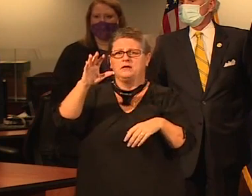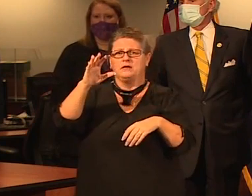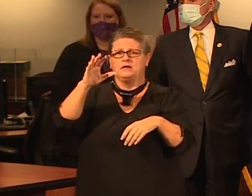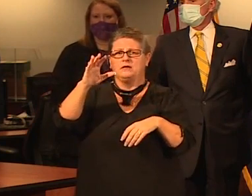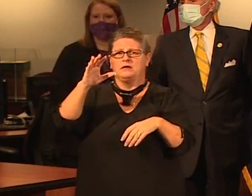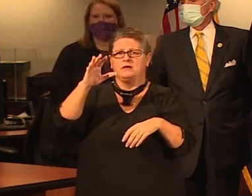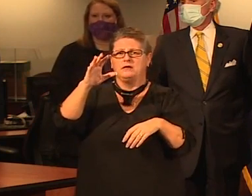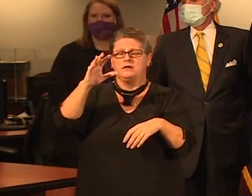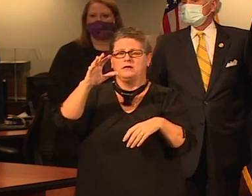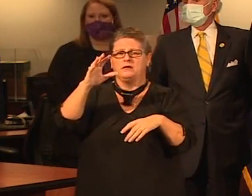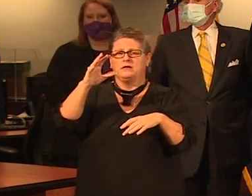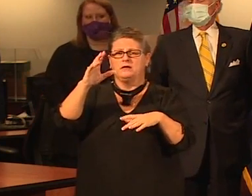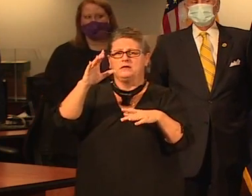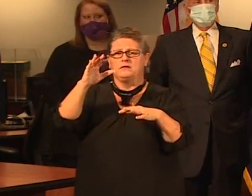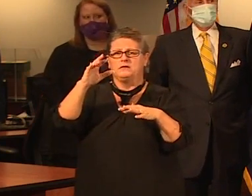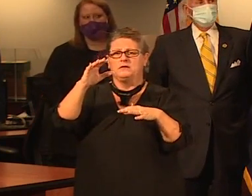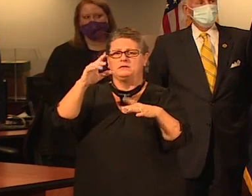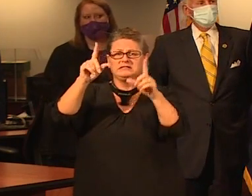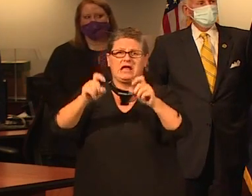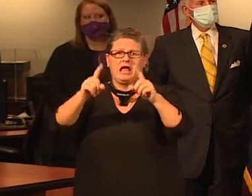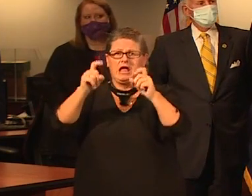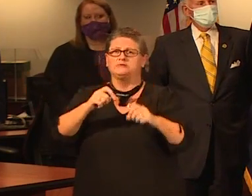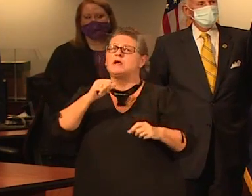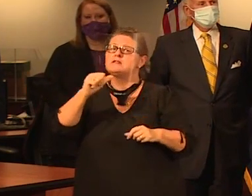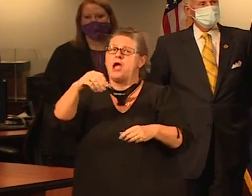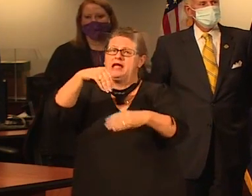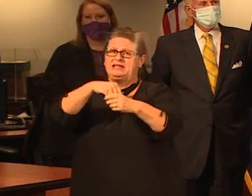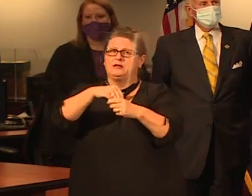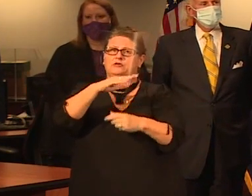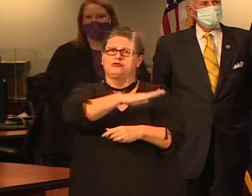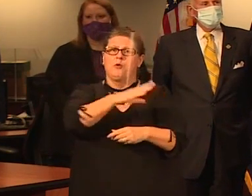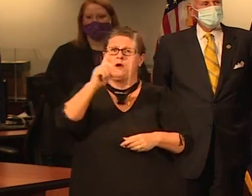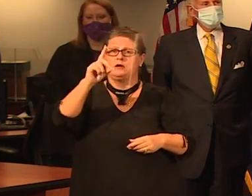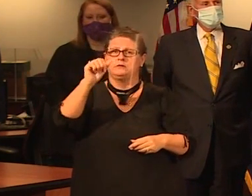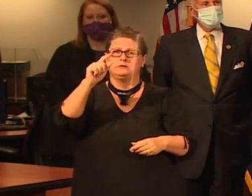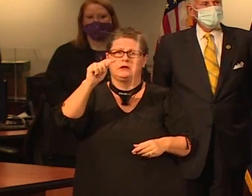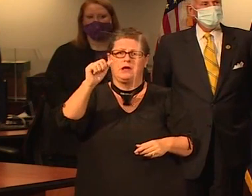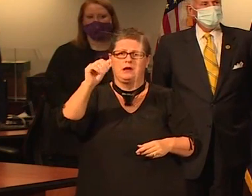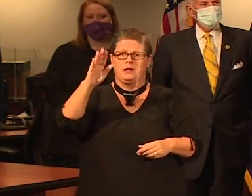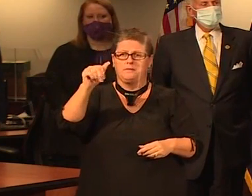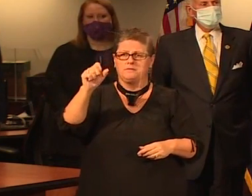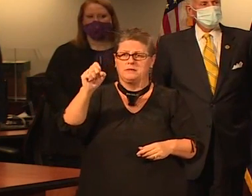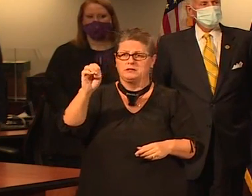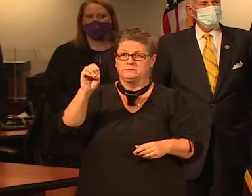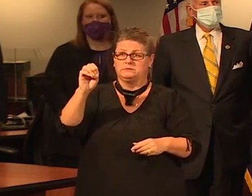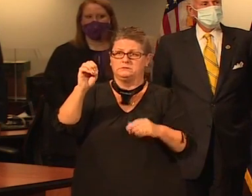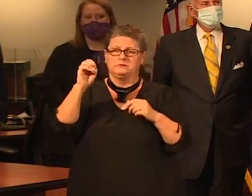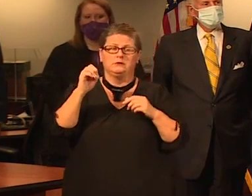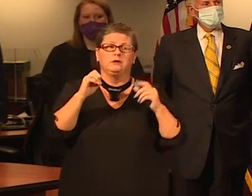CAN YOU EXPLAIN A LITTLE BIT WHAT HAPPENED THERE WHY THOUSANDS WERE NOT IN THE DATABASE.